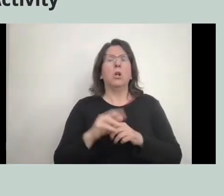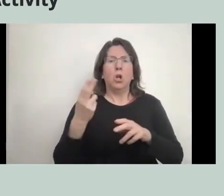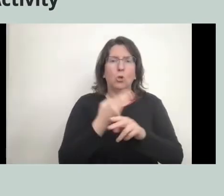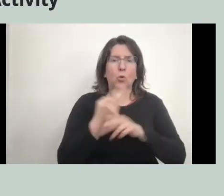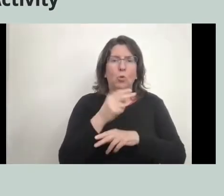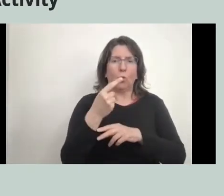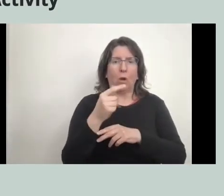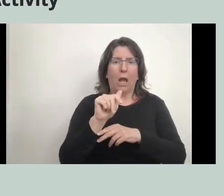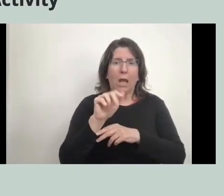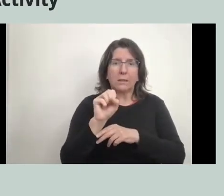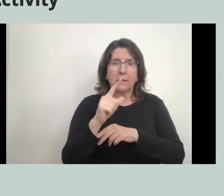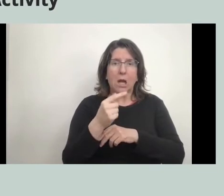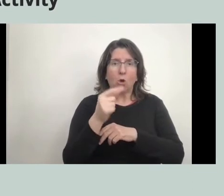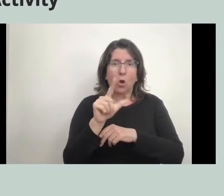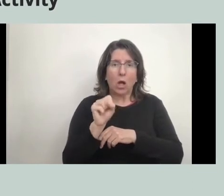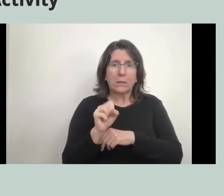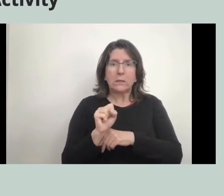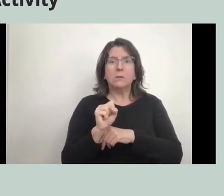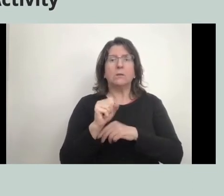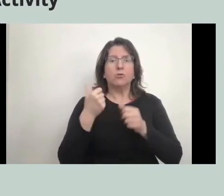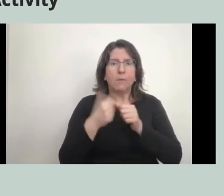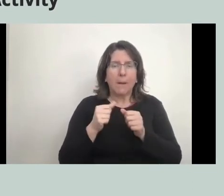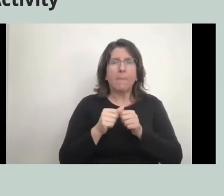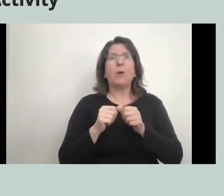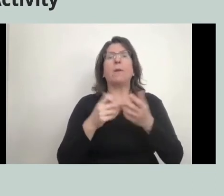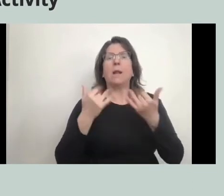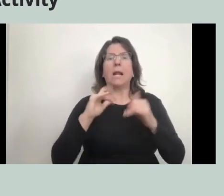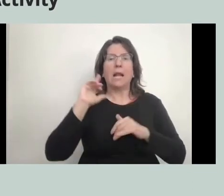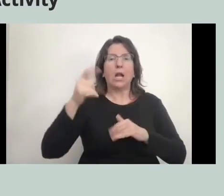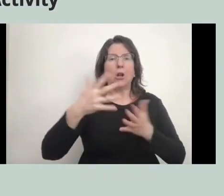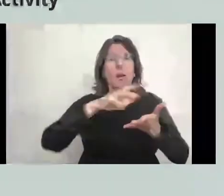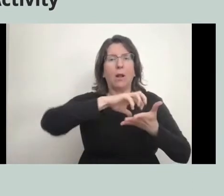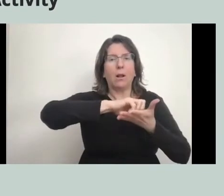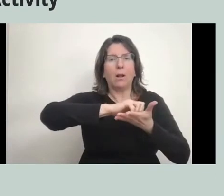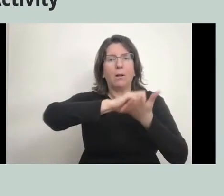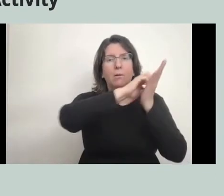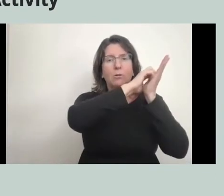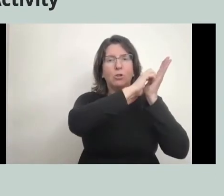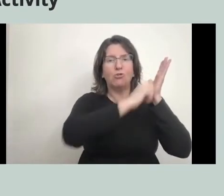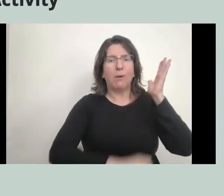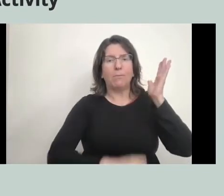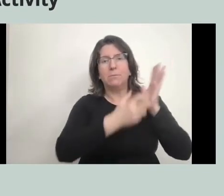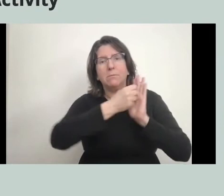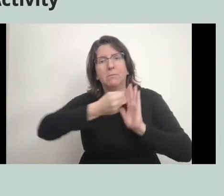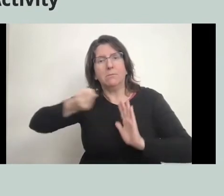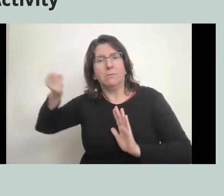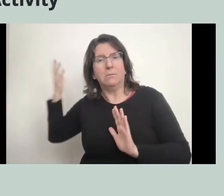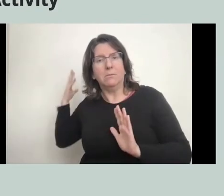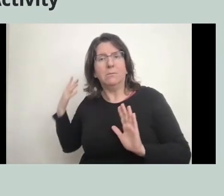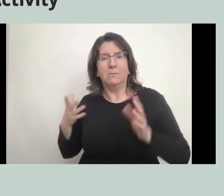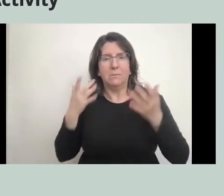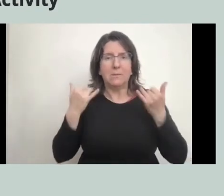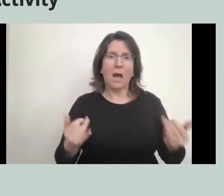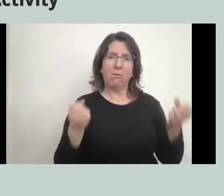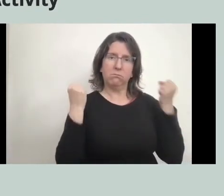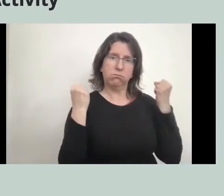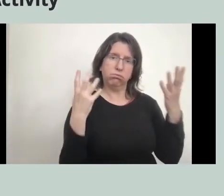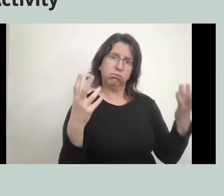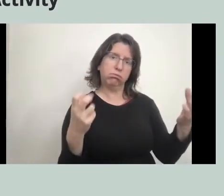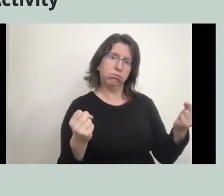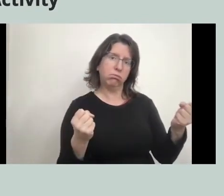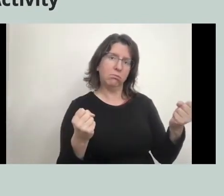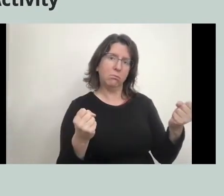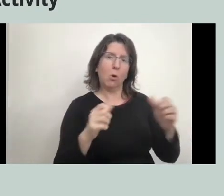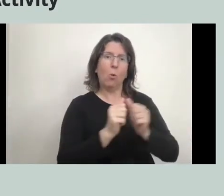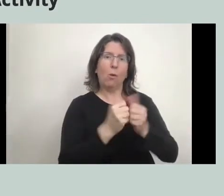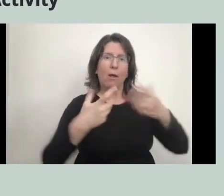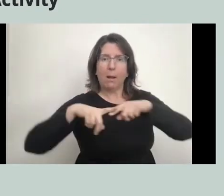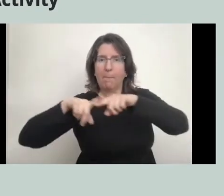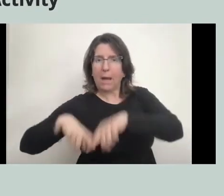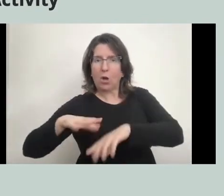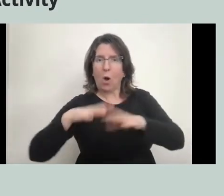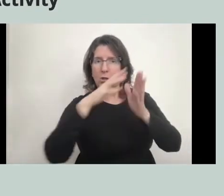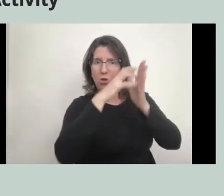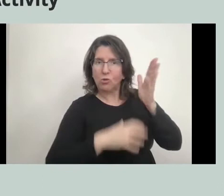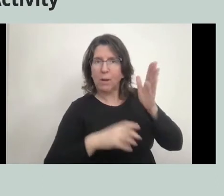Finally, the ASL glosses, script, documents were put away. They had to perform the whole thing in sign language from memory.